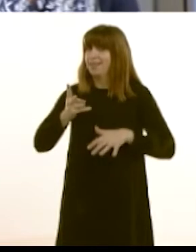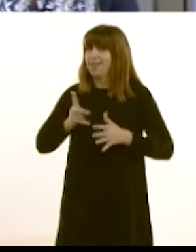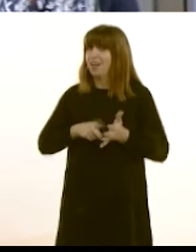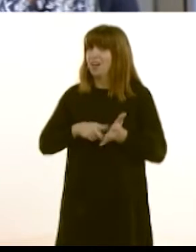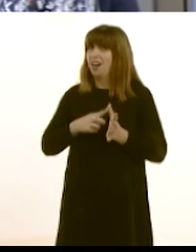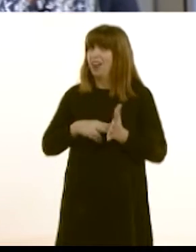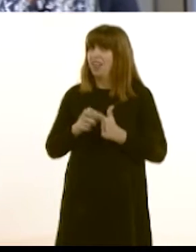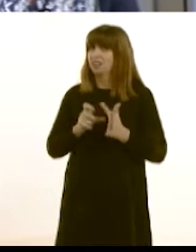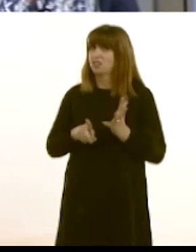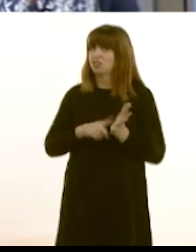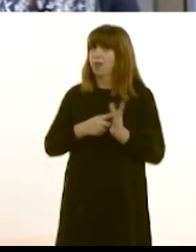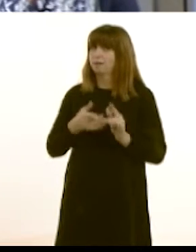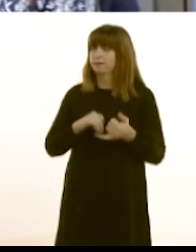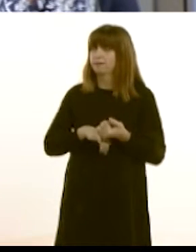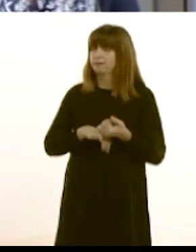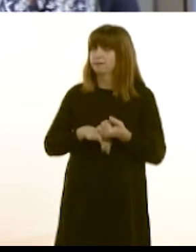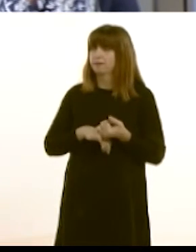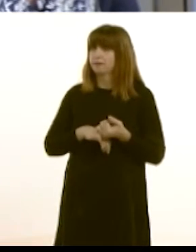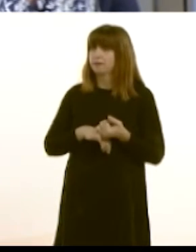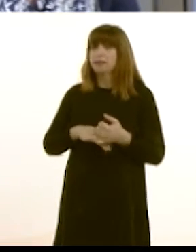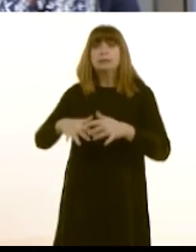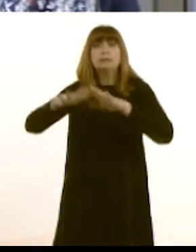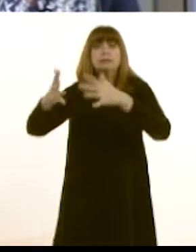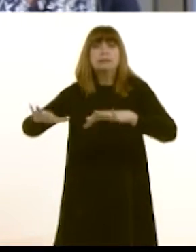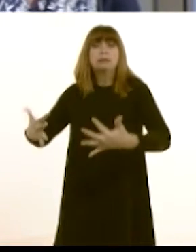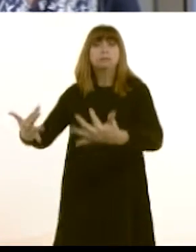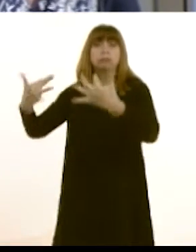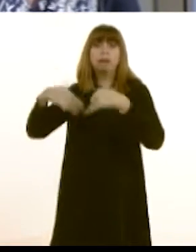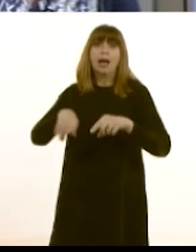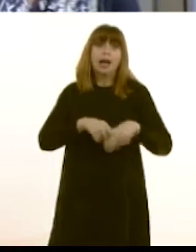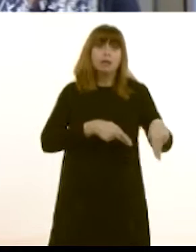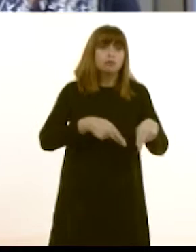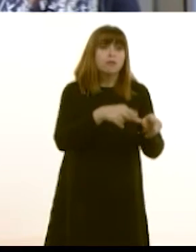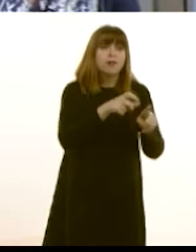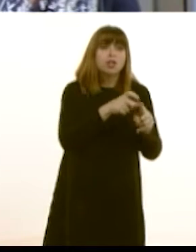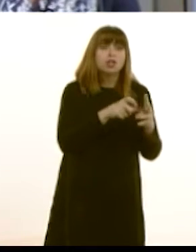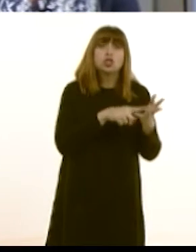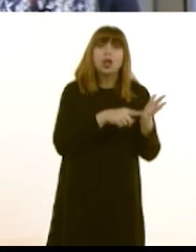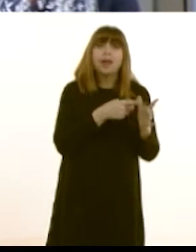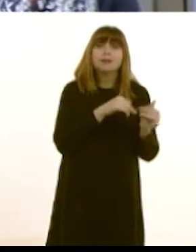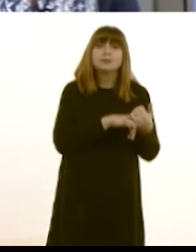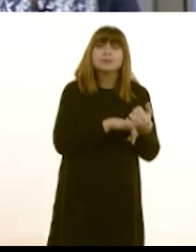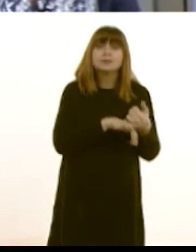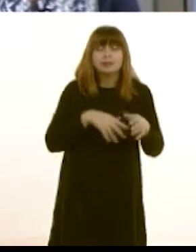It faces not only flooding risks from the sea, but also from the River Dulas, which flows very closely to the properties that you have mentioned.